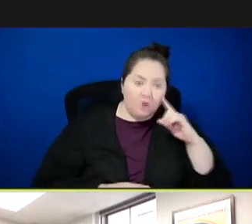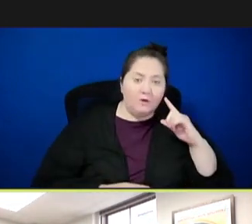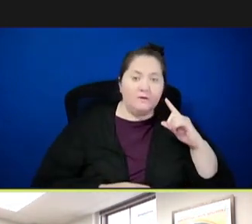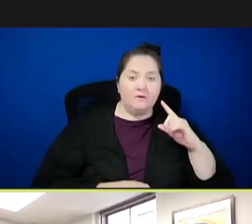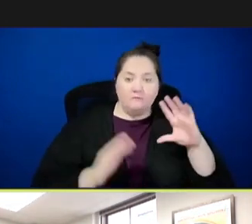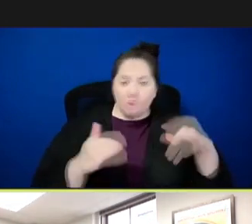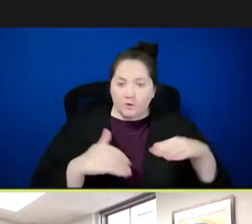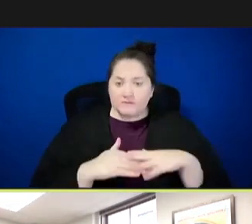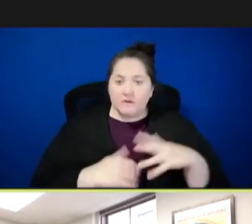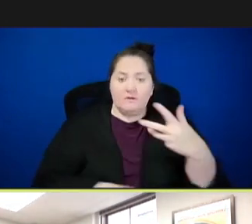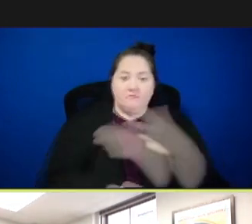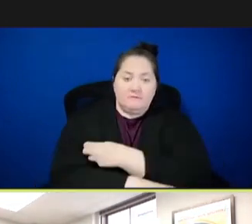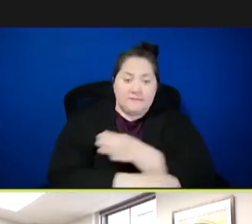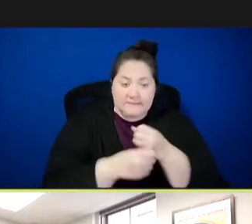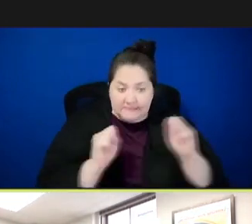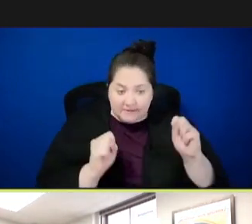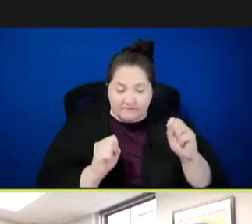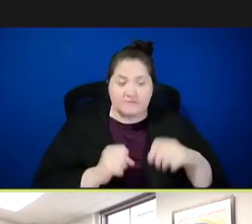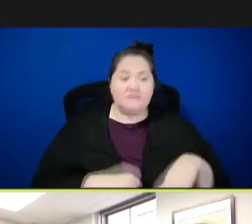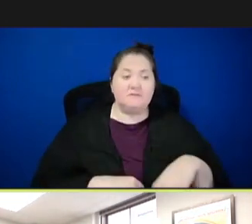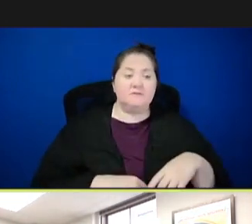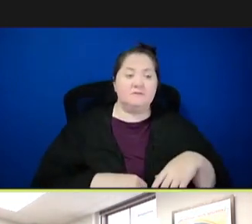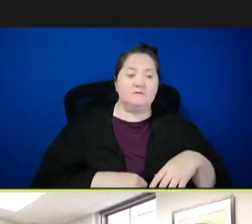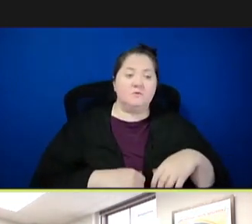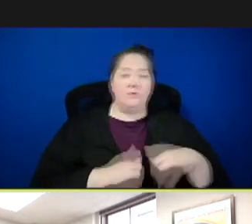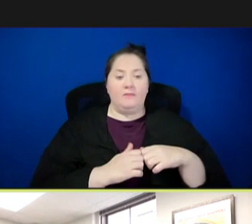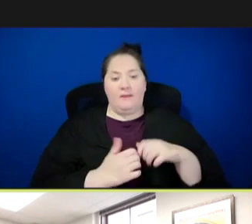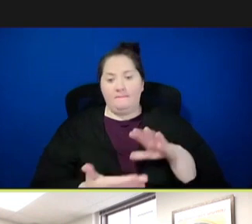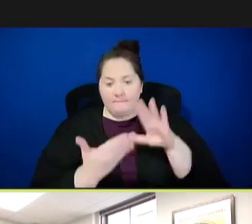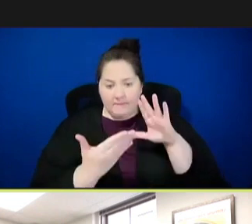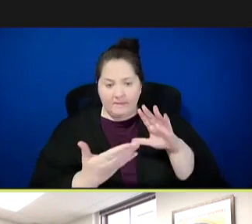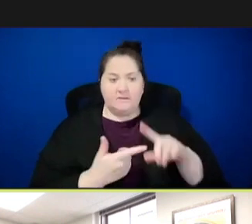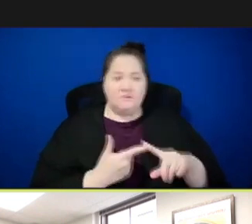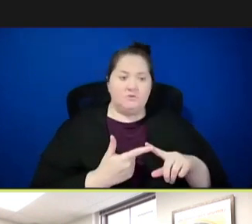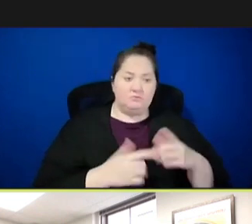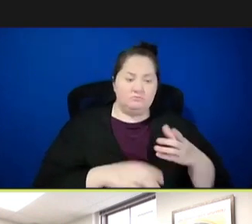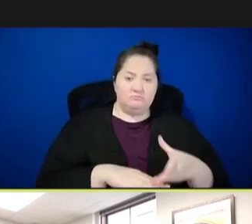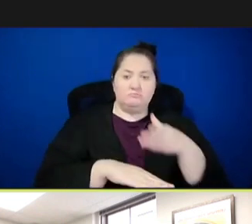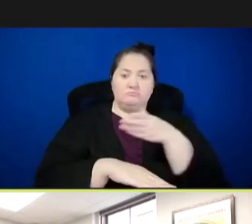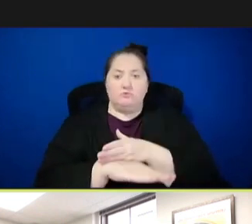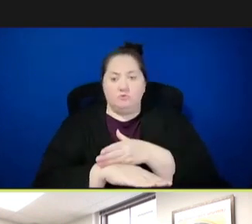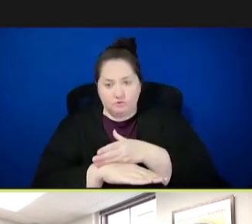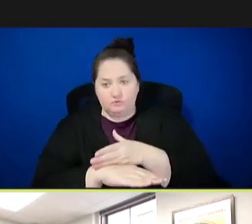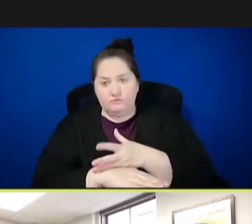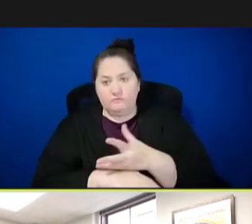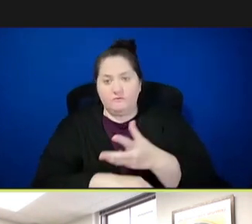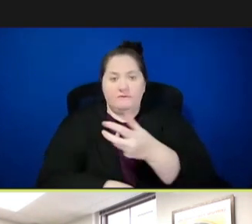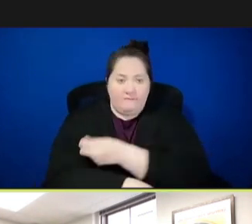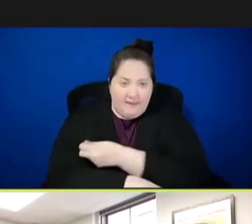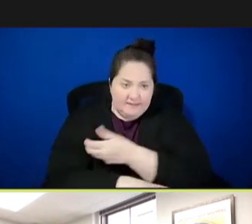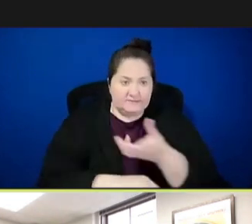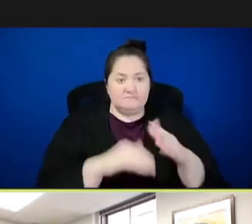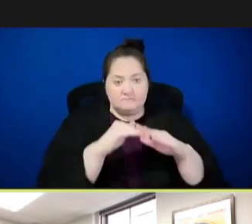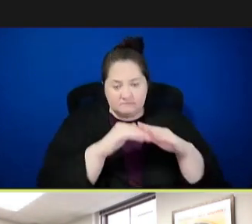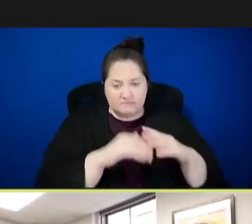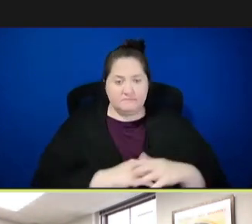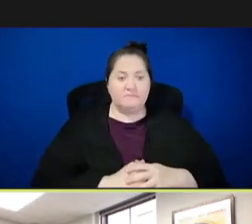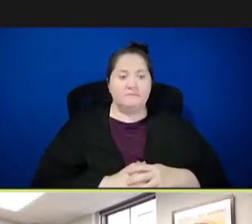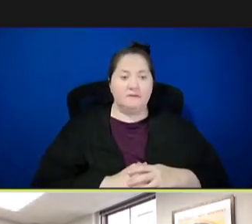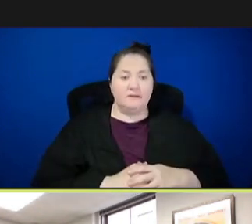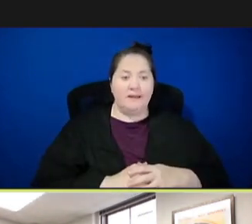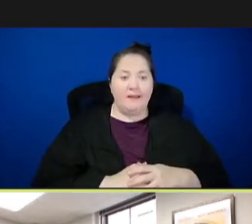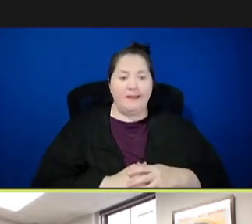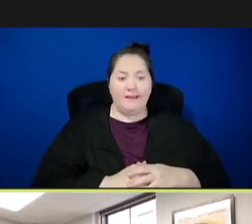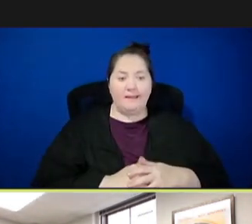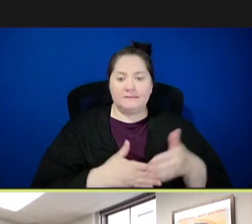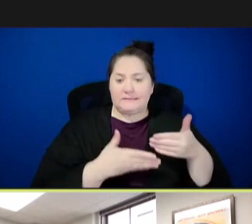vaccine safety as far as a method to improve vaccine uptake and infant benefits. All four